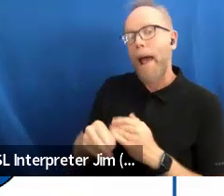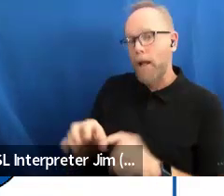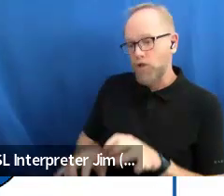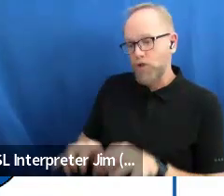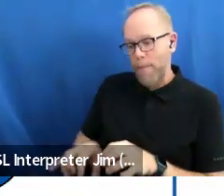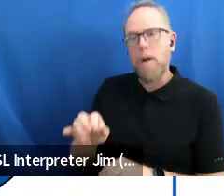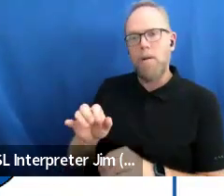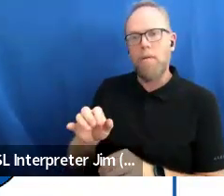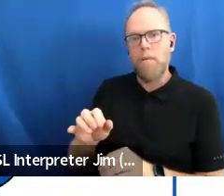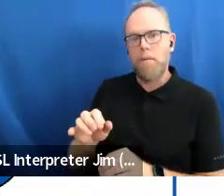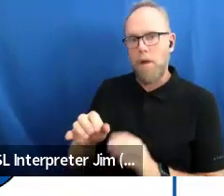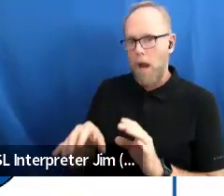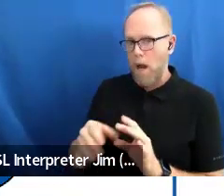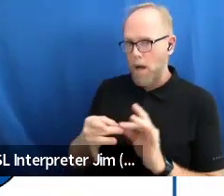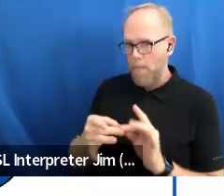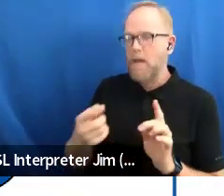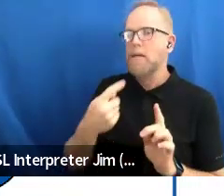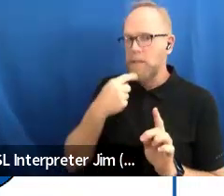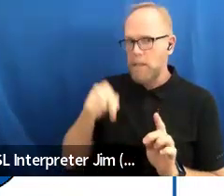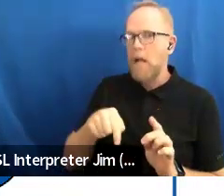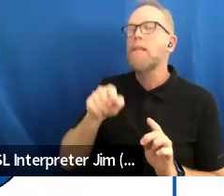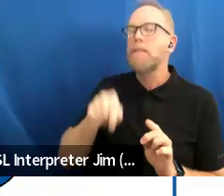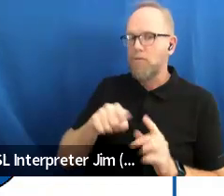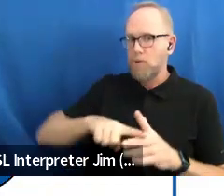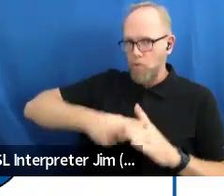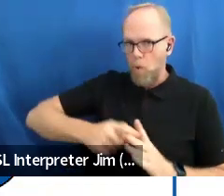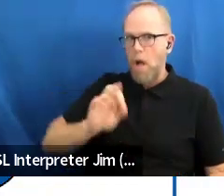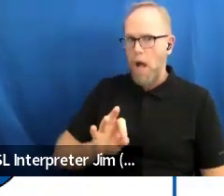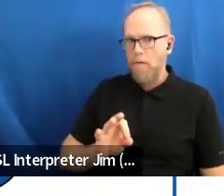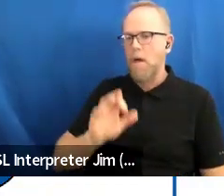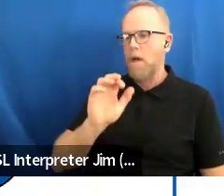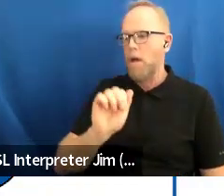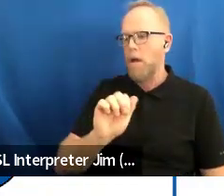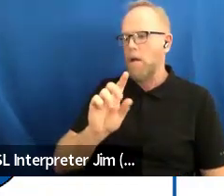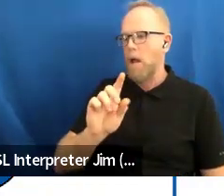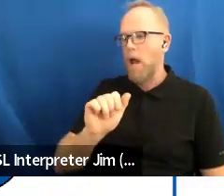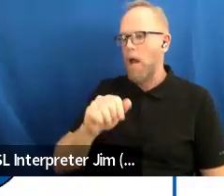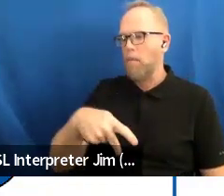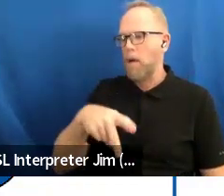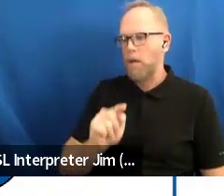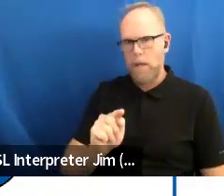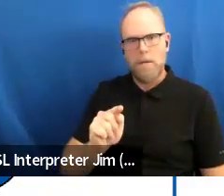is still going strong and many, many people from ADAPT protest pretty much all the time